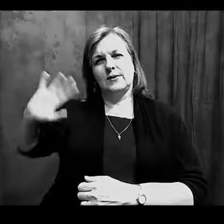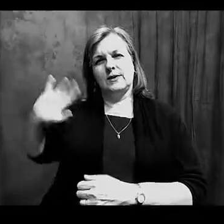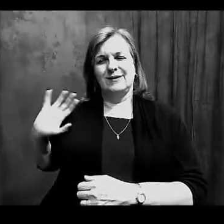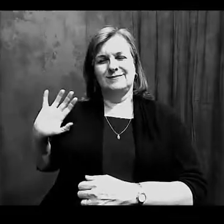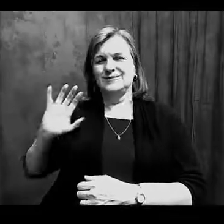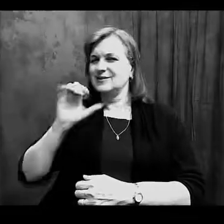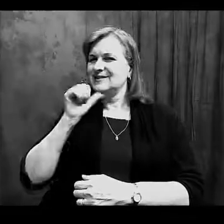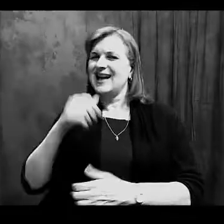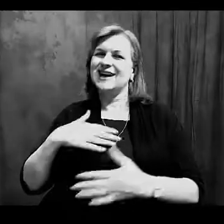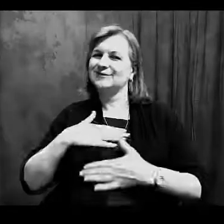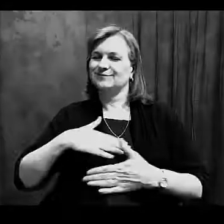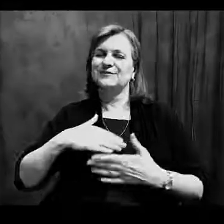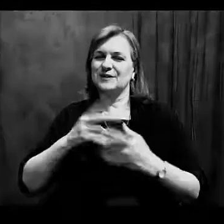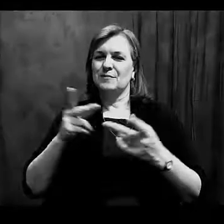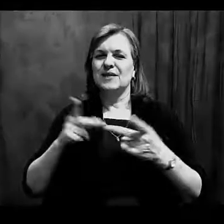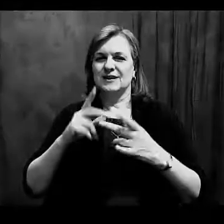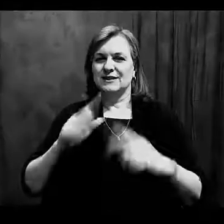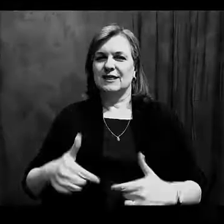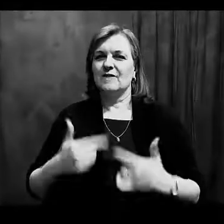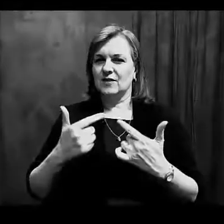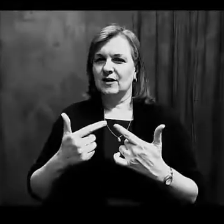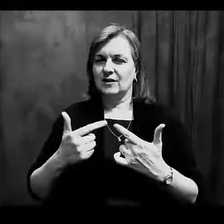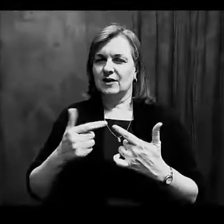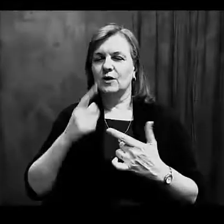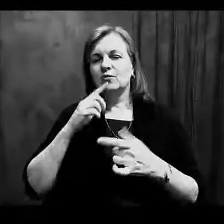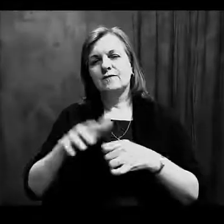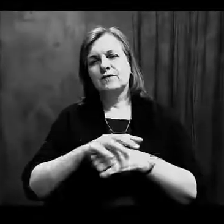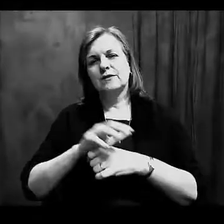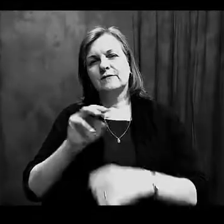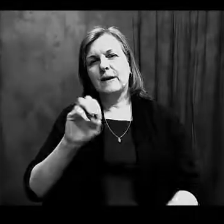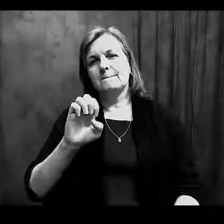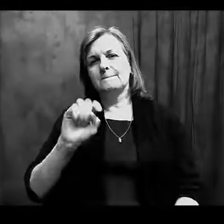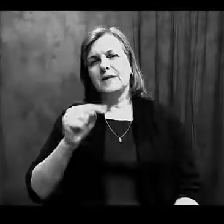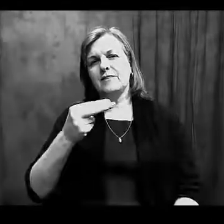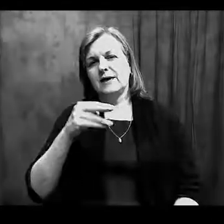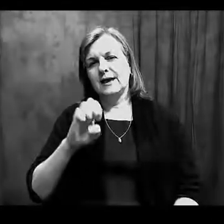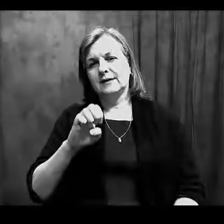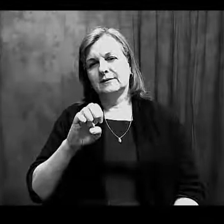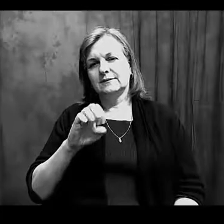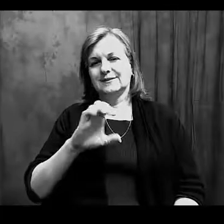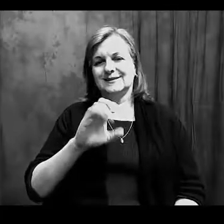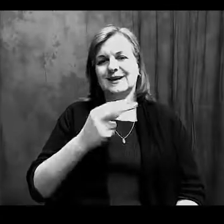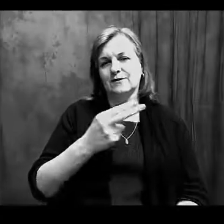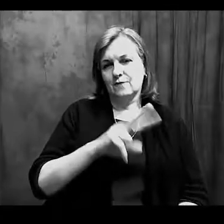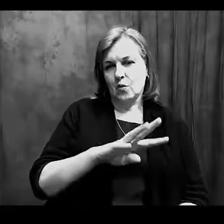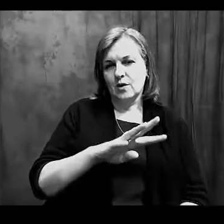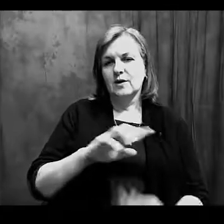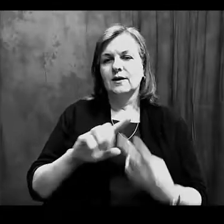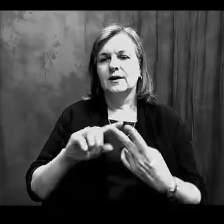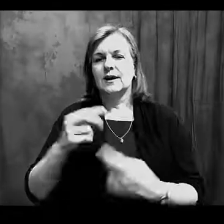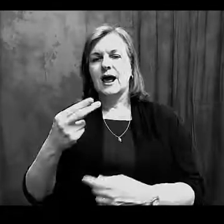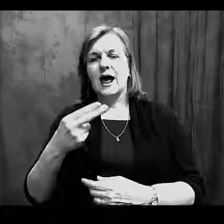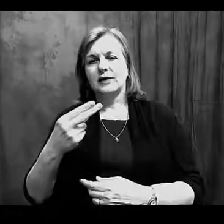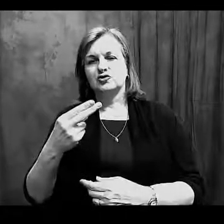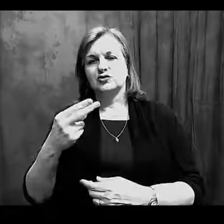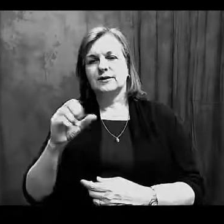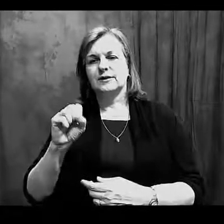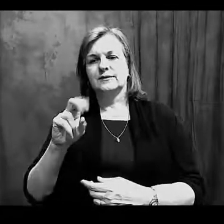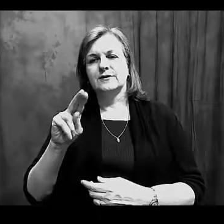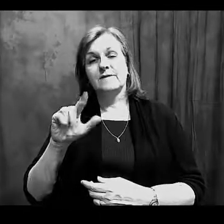on earth was not a very pleasant place to be a it was full of things like methane and hydrogen sulfide any water that was present